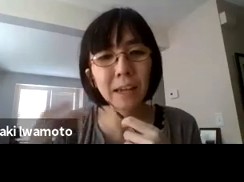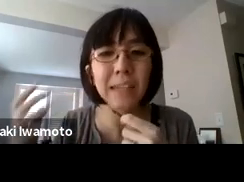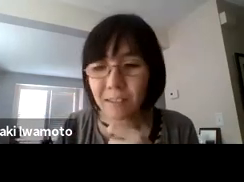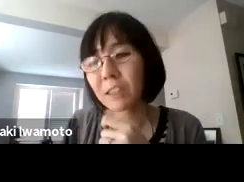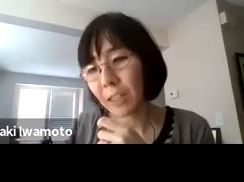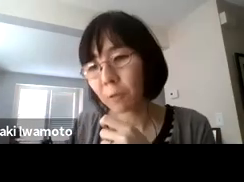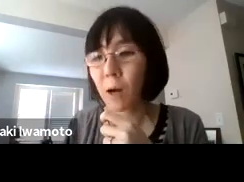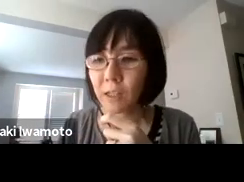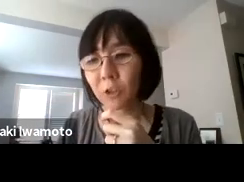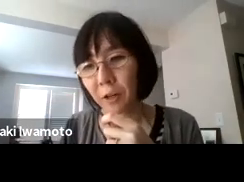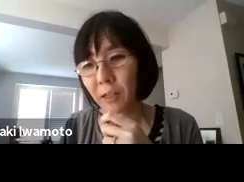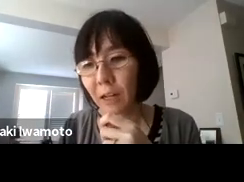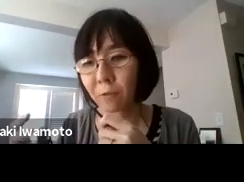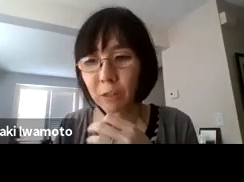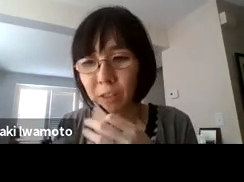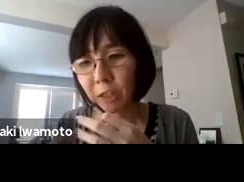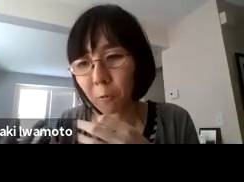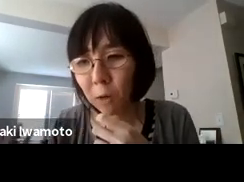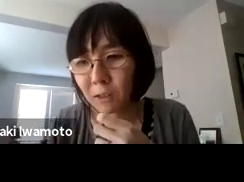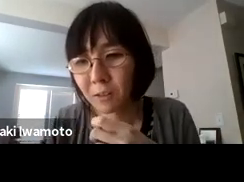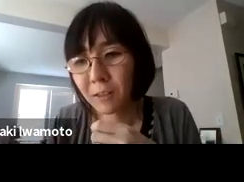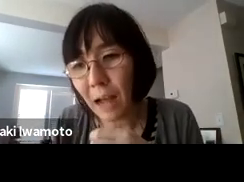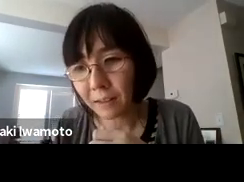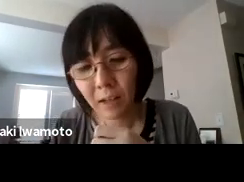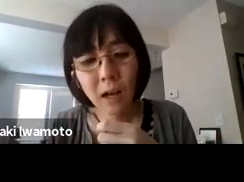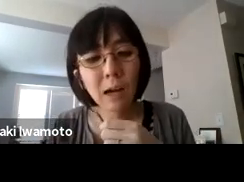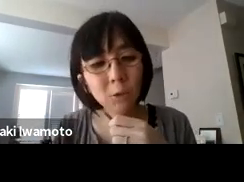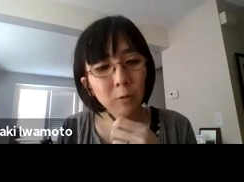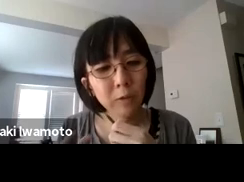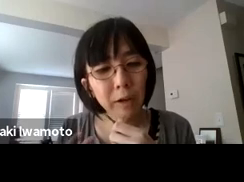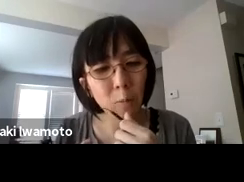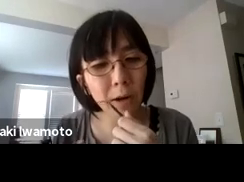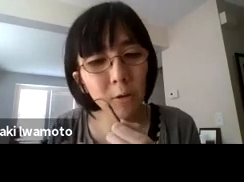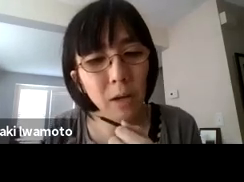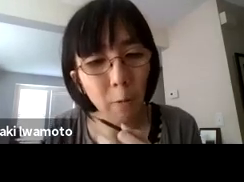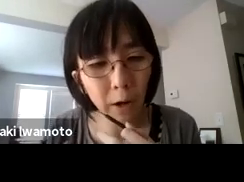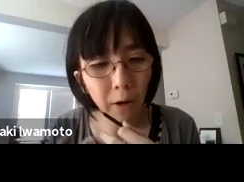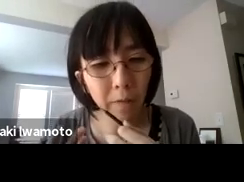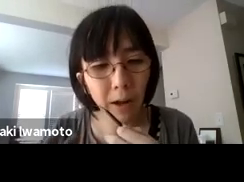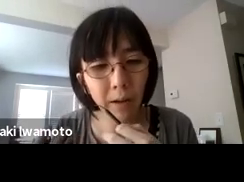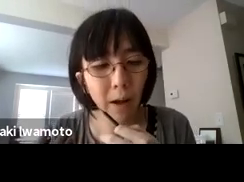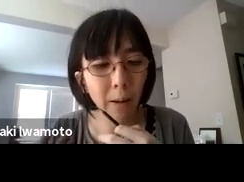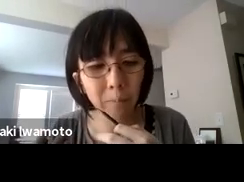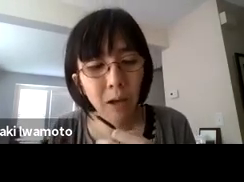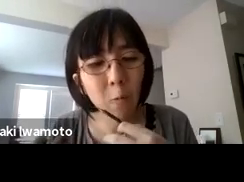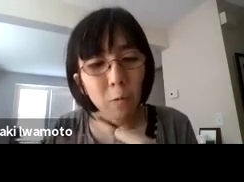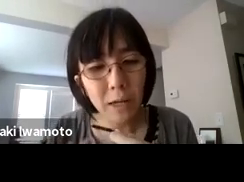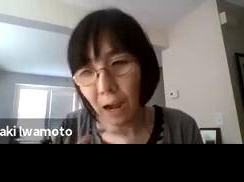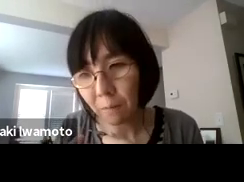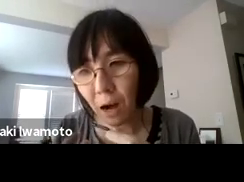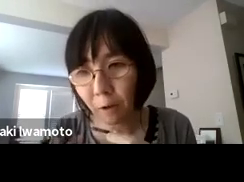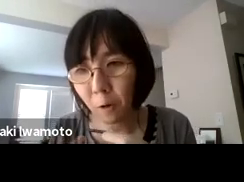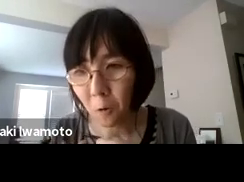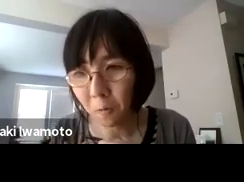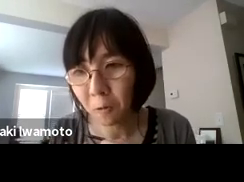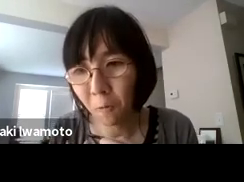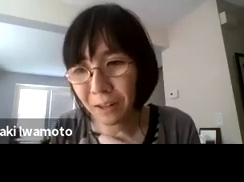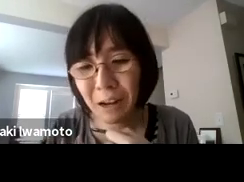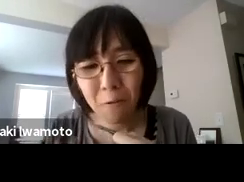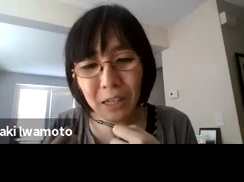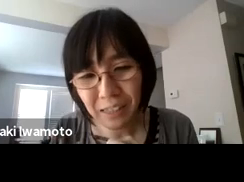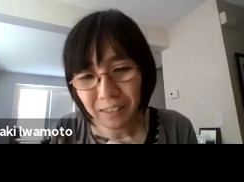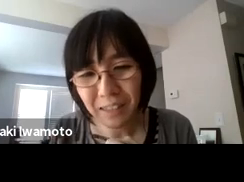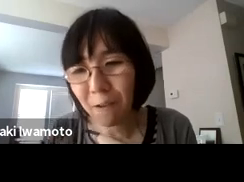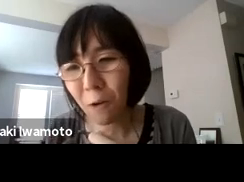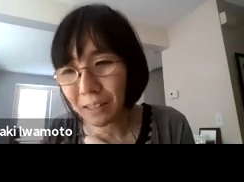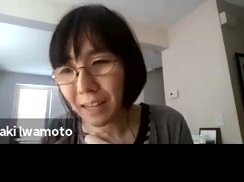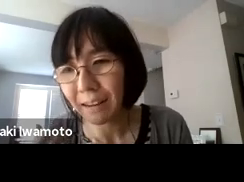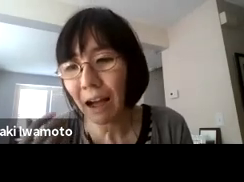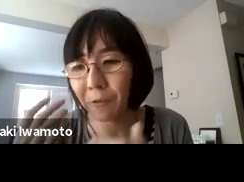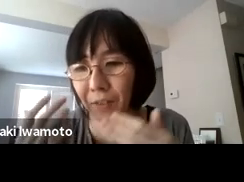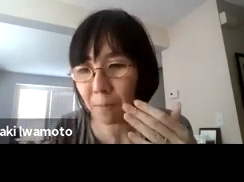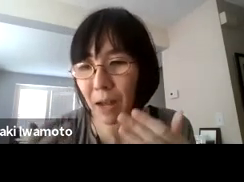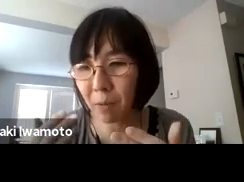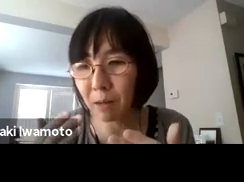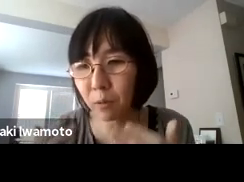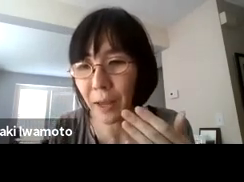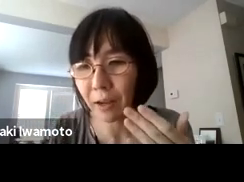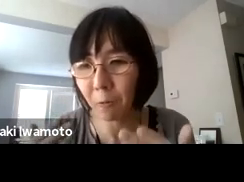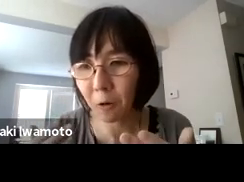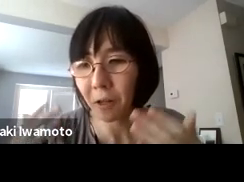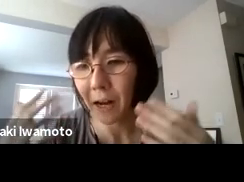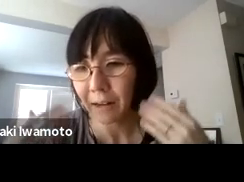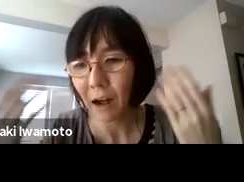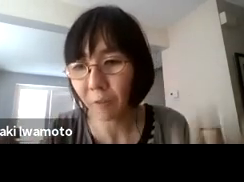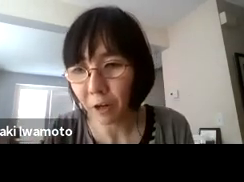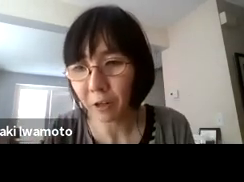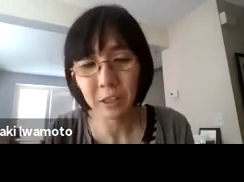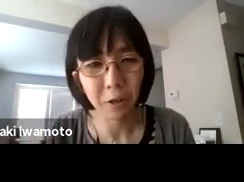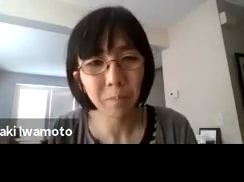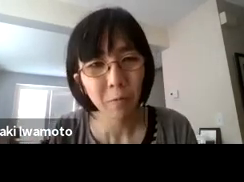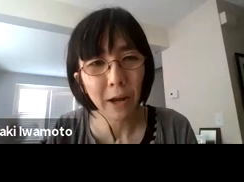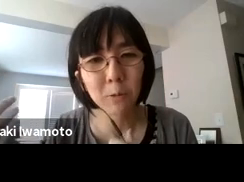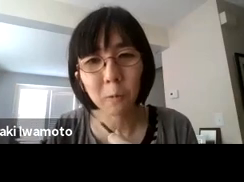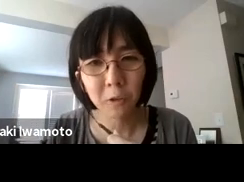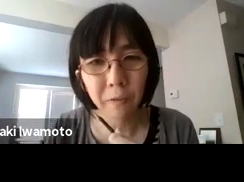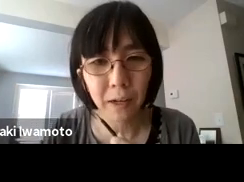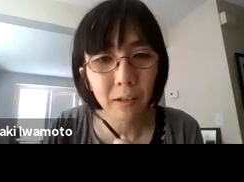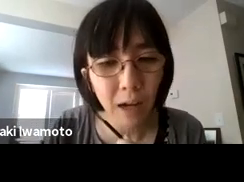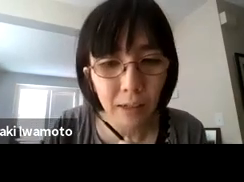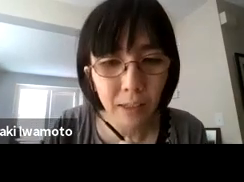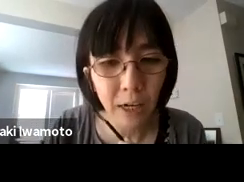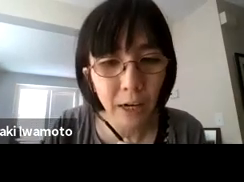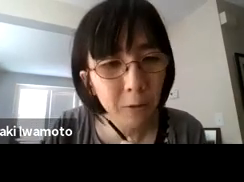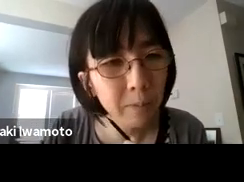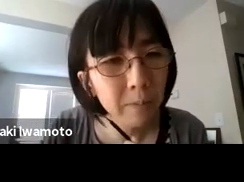say yes this child was interested, even if their child was not. So it's very important to be aware that we have our own wishes and wants and how that might be playing a role in our, you know, way of observing.